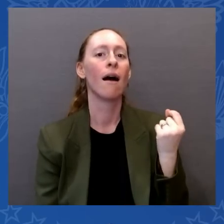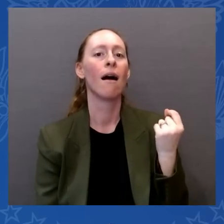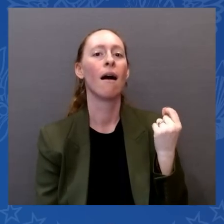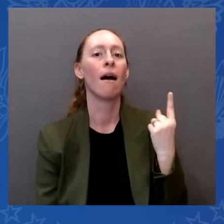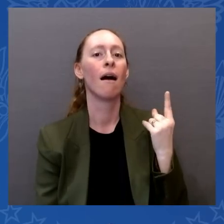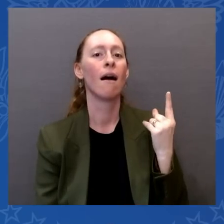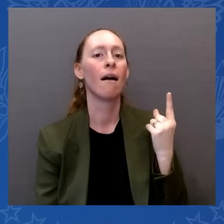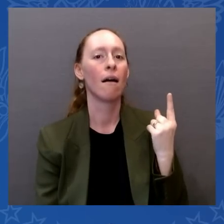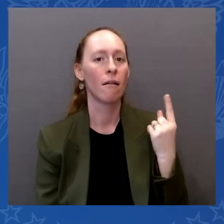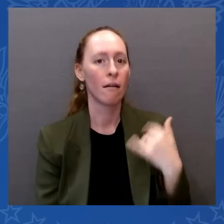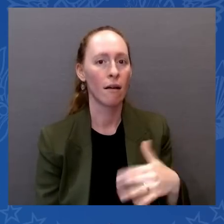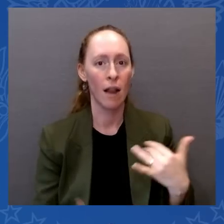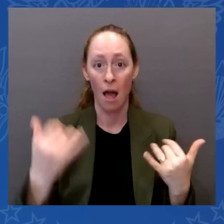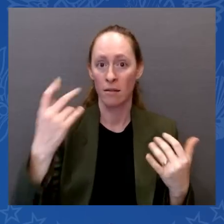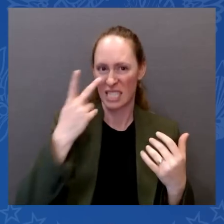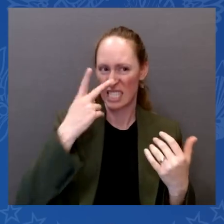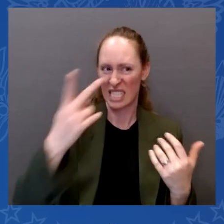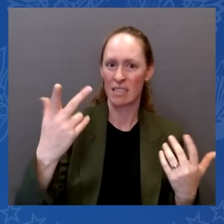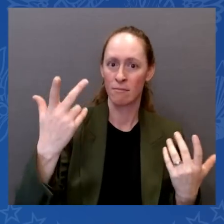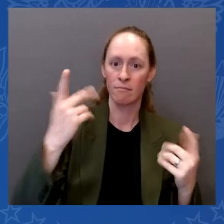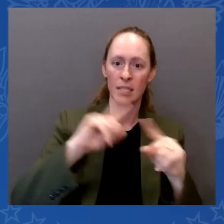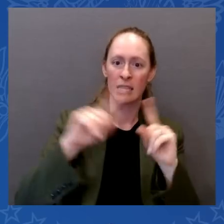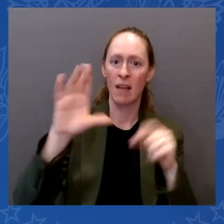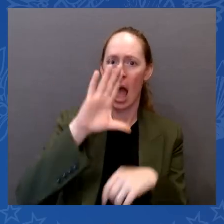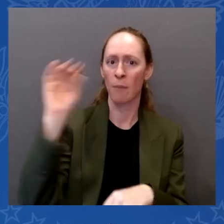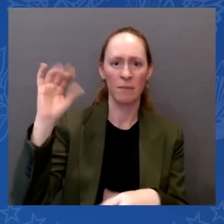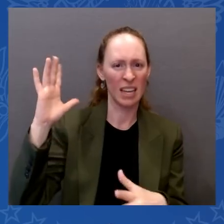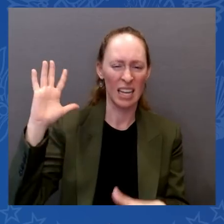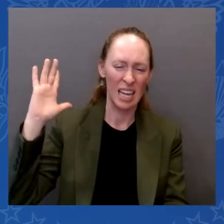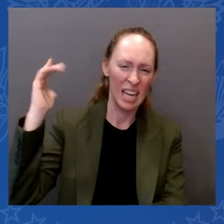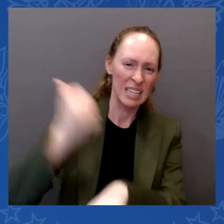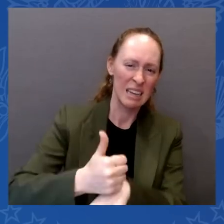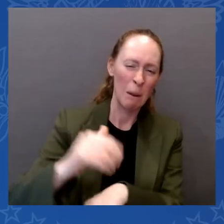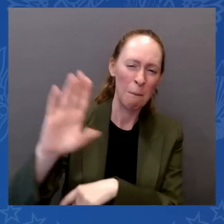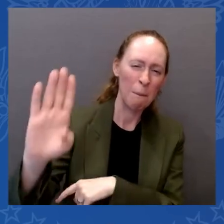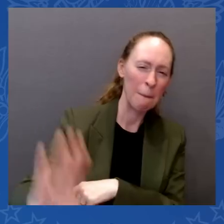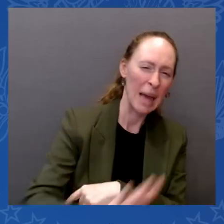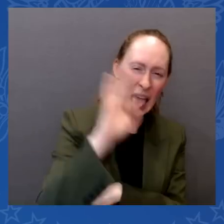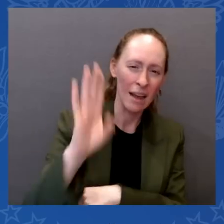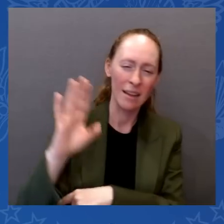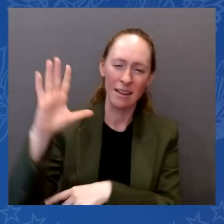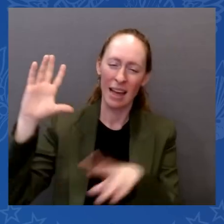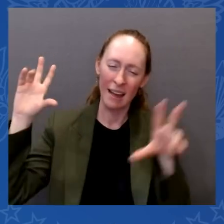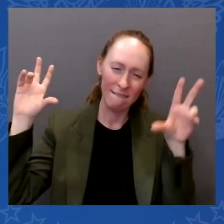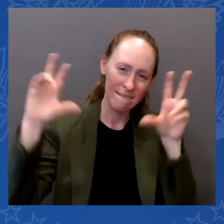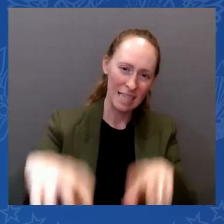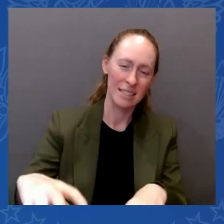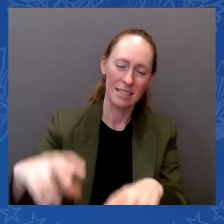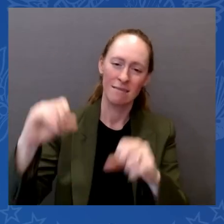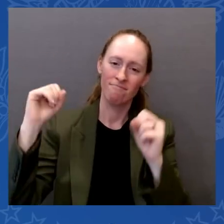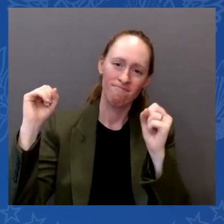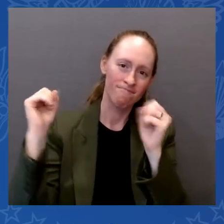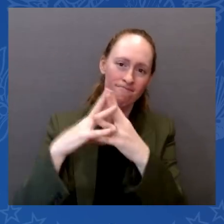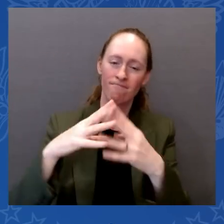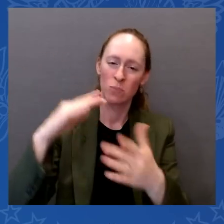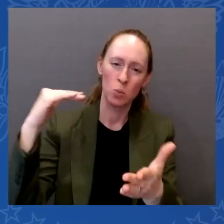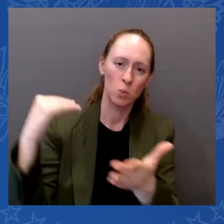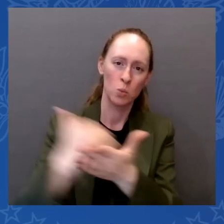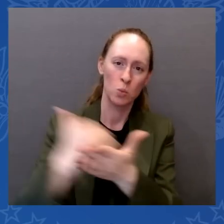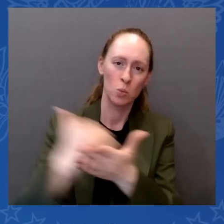Because it's the future. Every single thing that your kids, when you're -- they're your age , it's going require a computer chip.